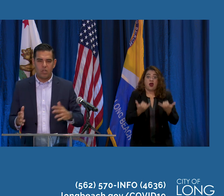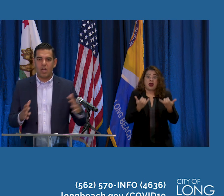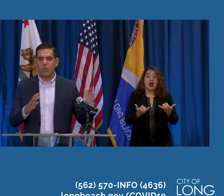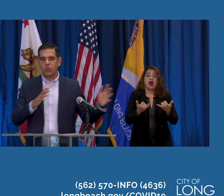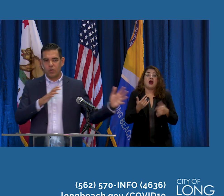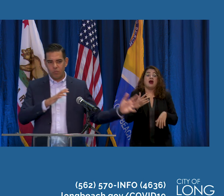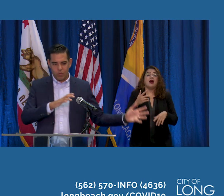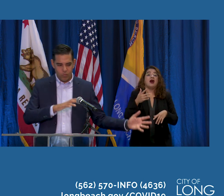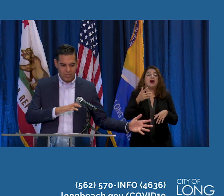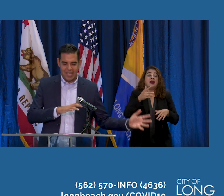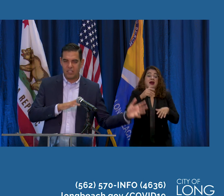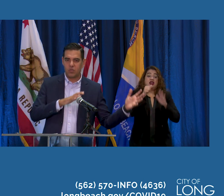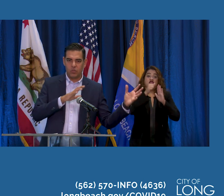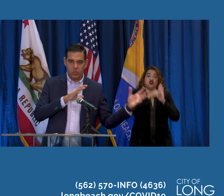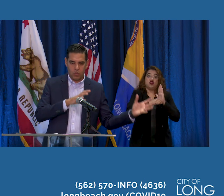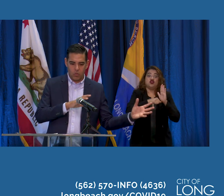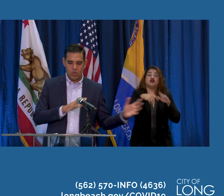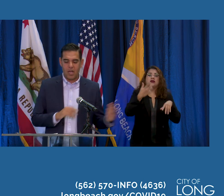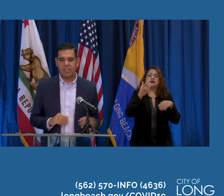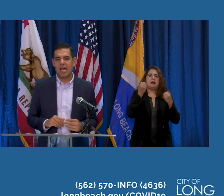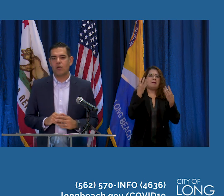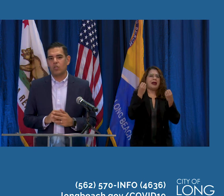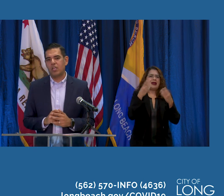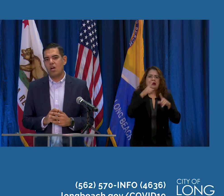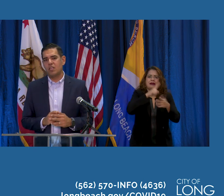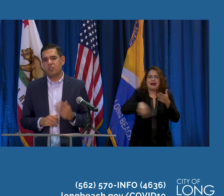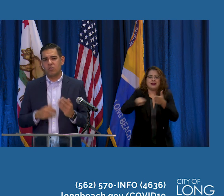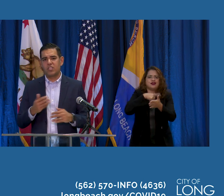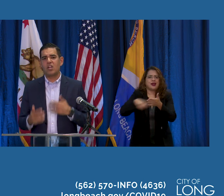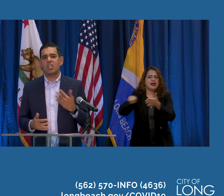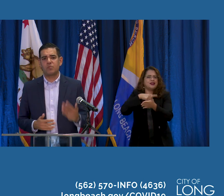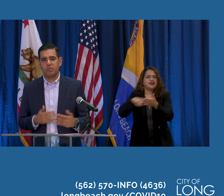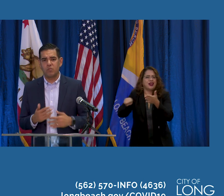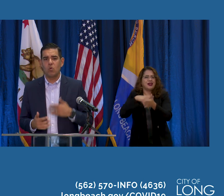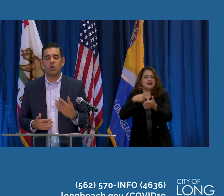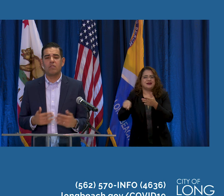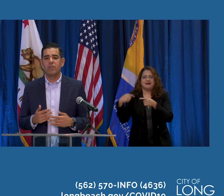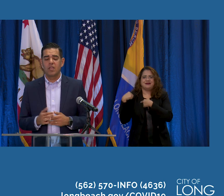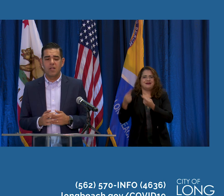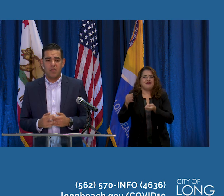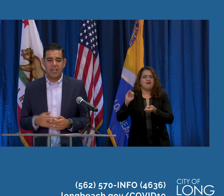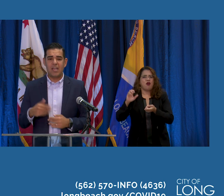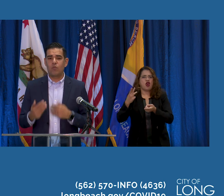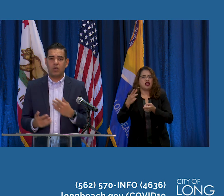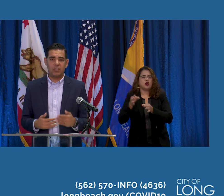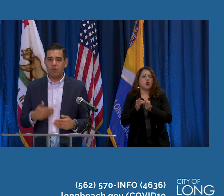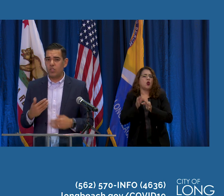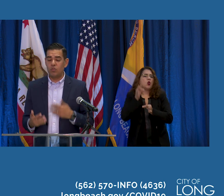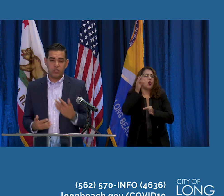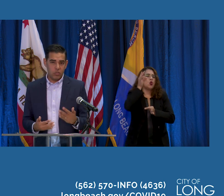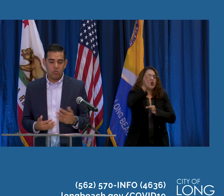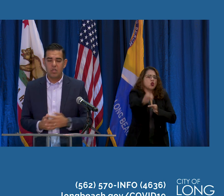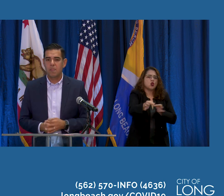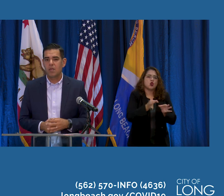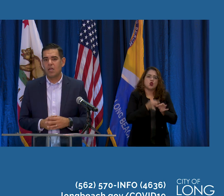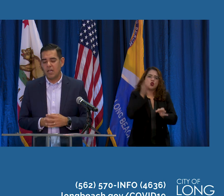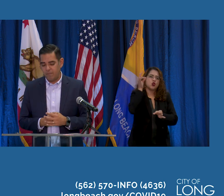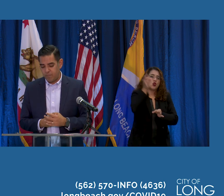Remember a lot of those were cancelled or not allowed early on and so you're seeing early on you're seeing hospitals do more of the kind of work that they were used to but